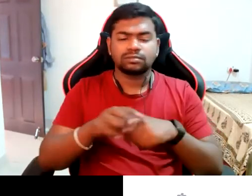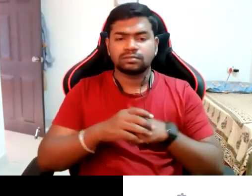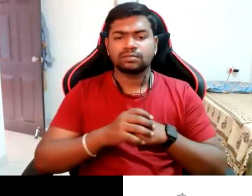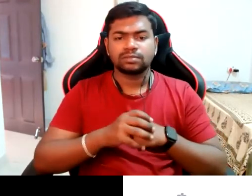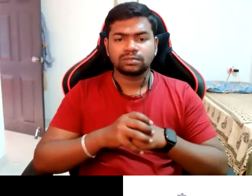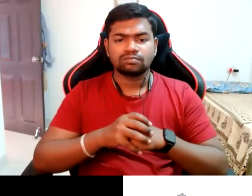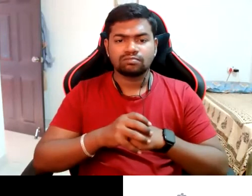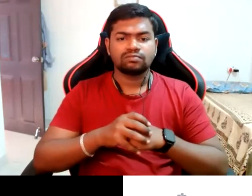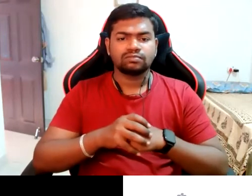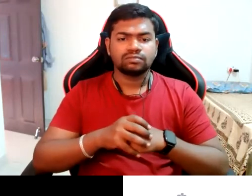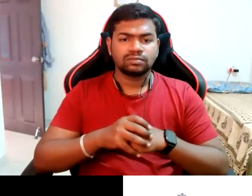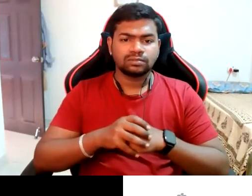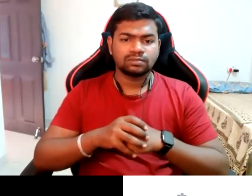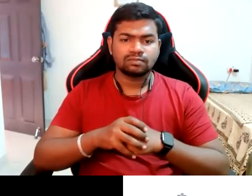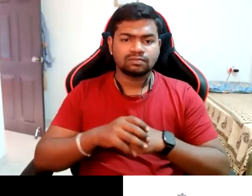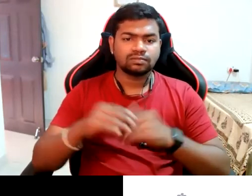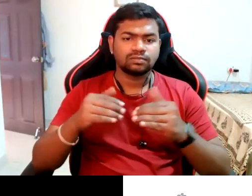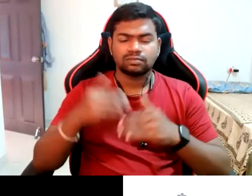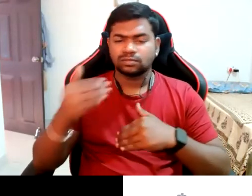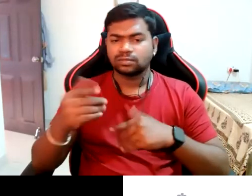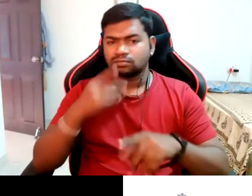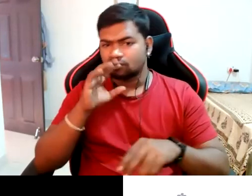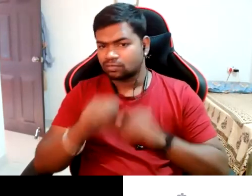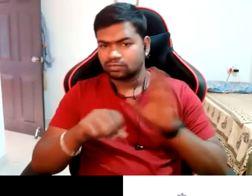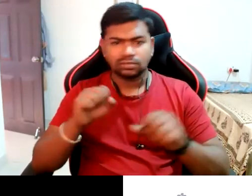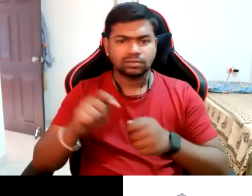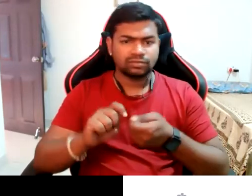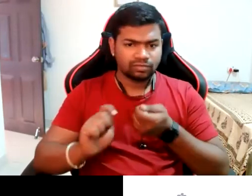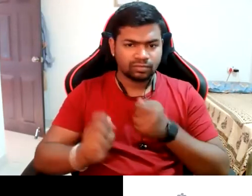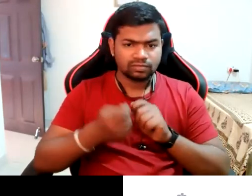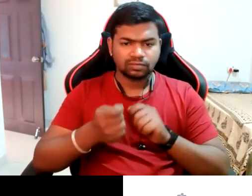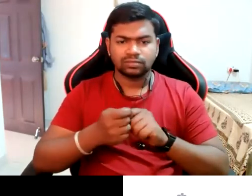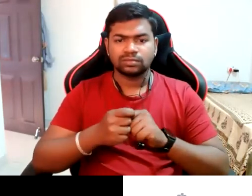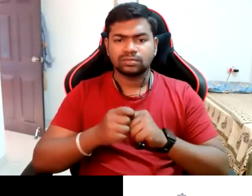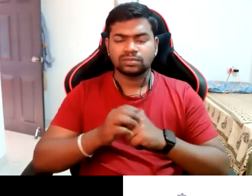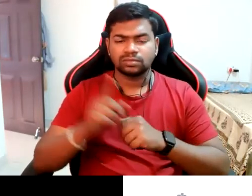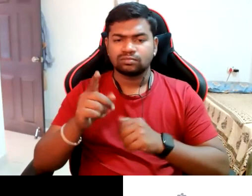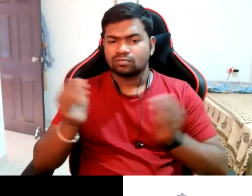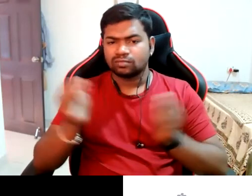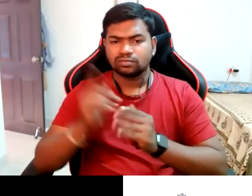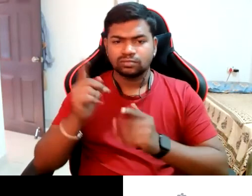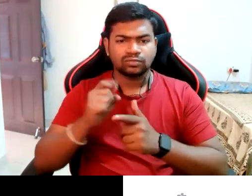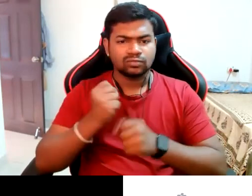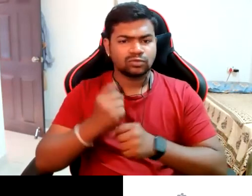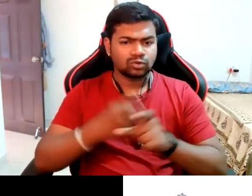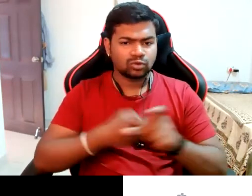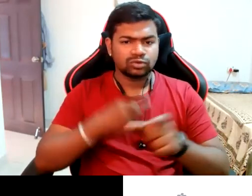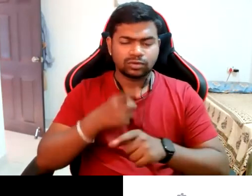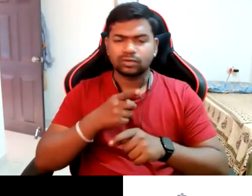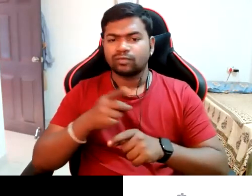And then we sponsored cricket for the blind. So there is a small town in Gujarat and they were organizing event, blind Cricket.